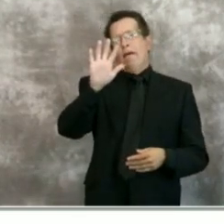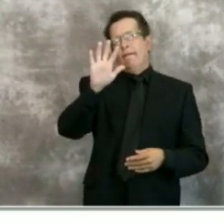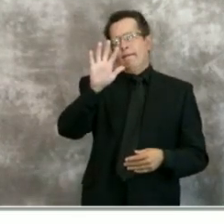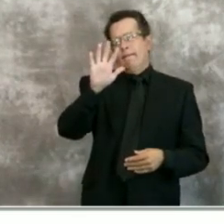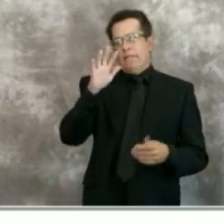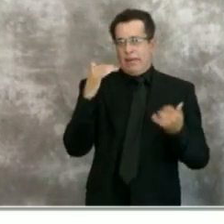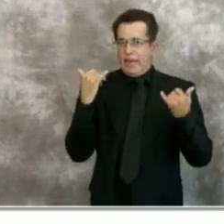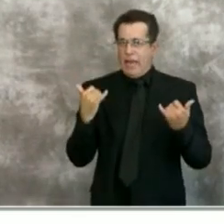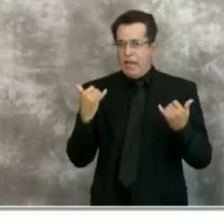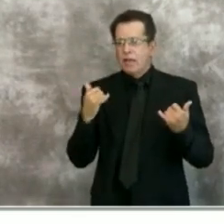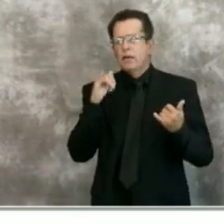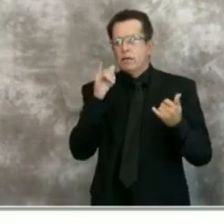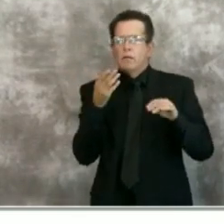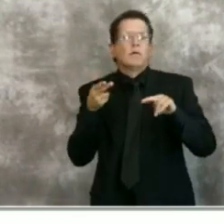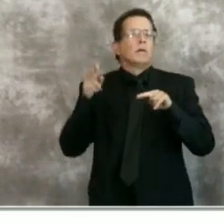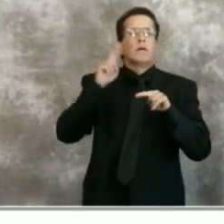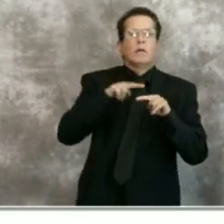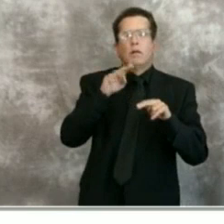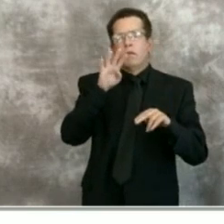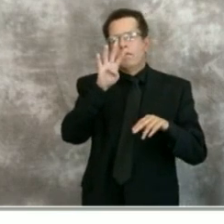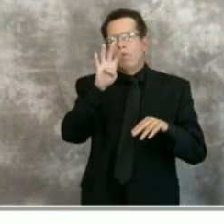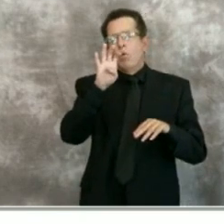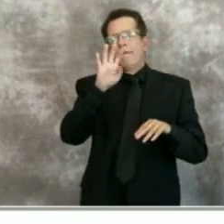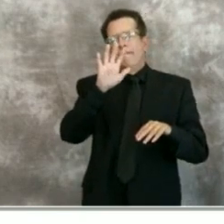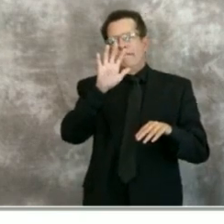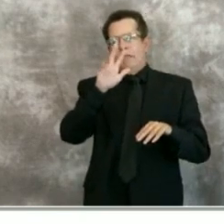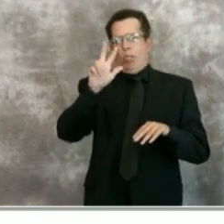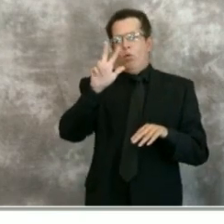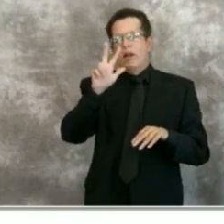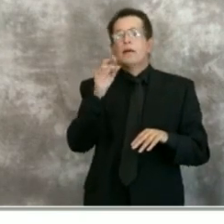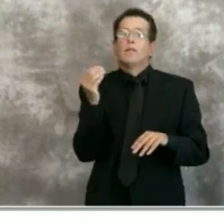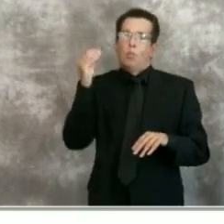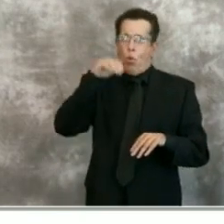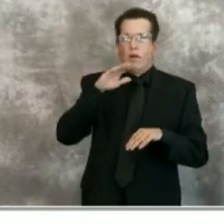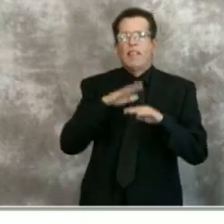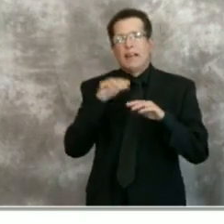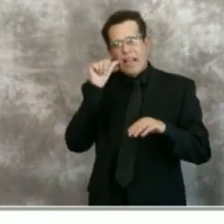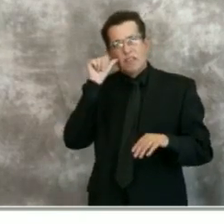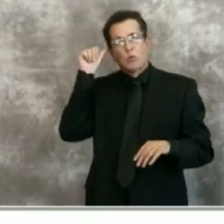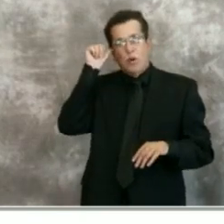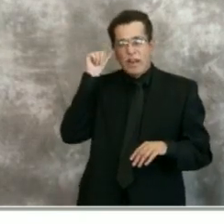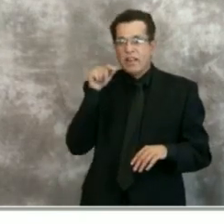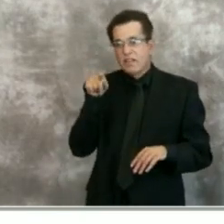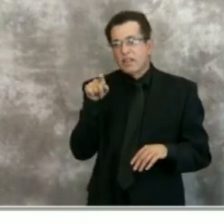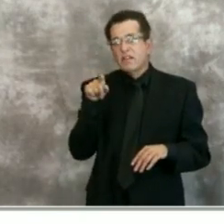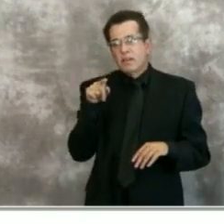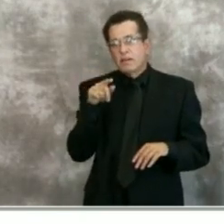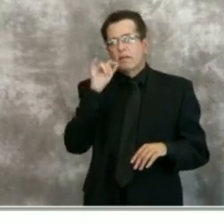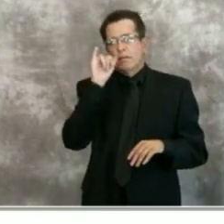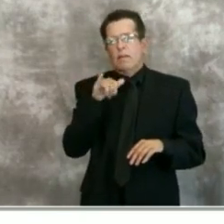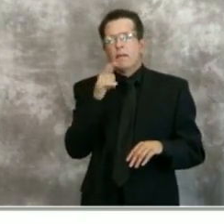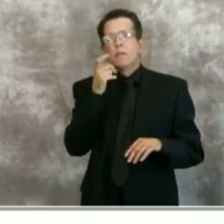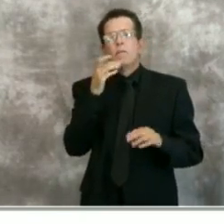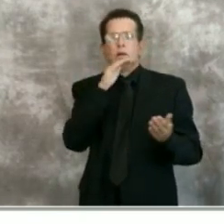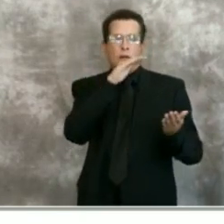STATISTICS. THE TOTAL OF NUMB A TOTAL NUMBER OF CASES TODAY'S 24,135 CASES WHICH IS